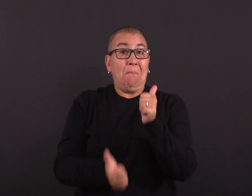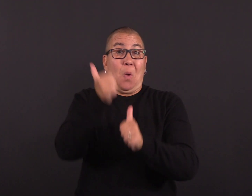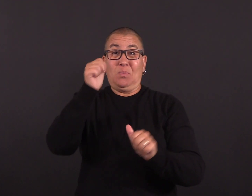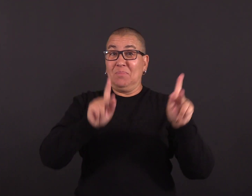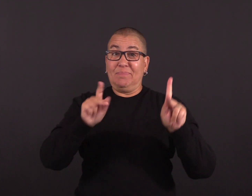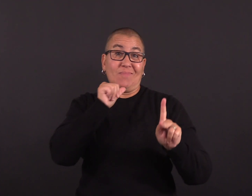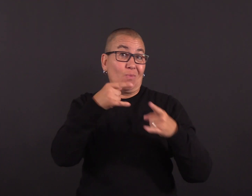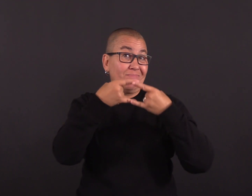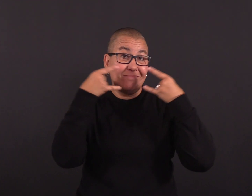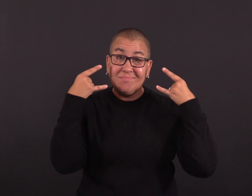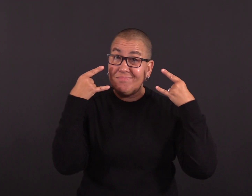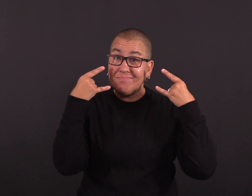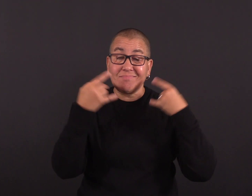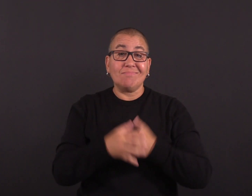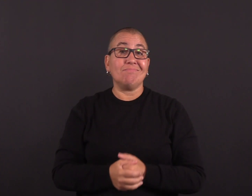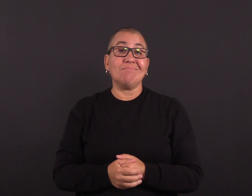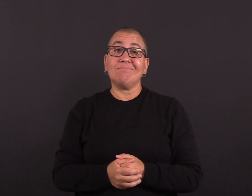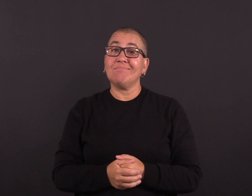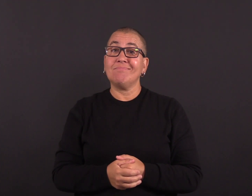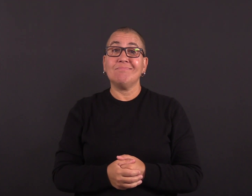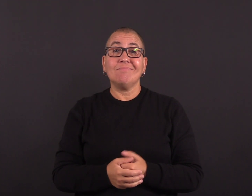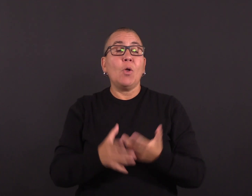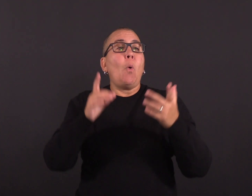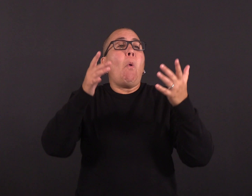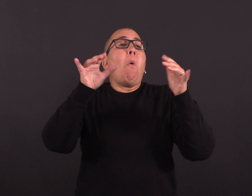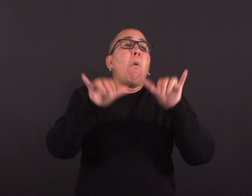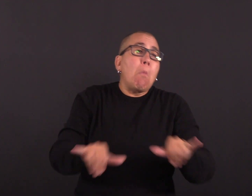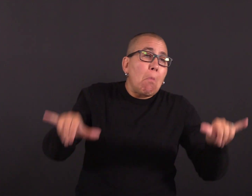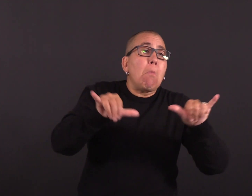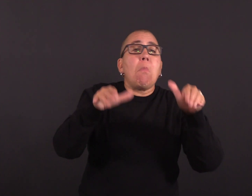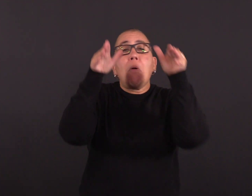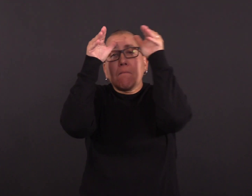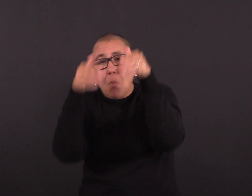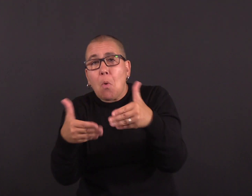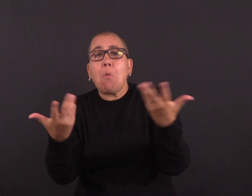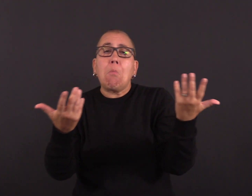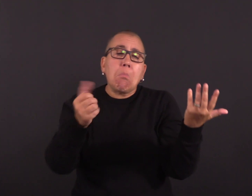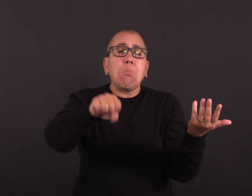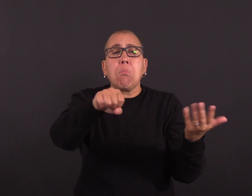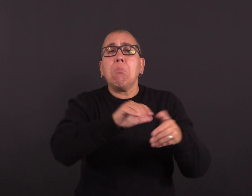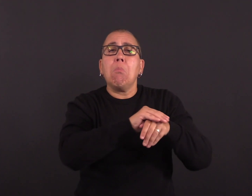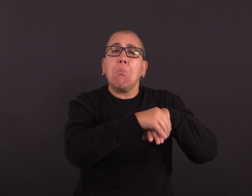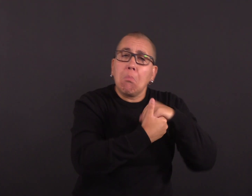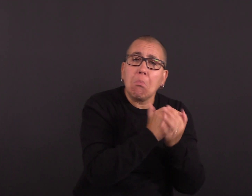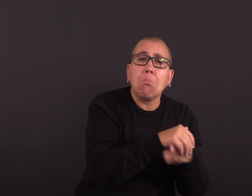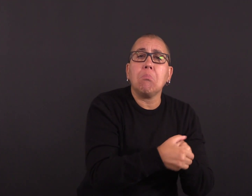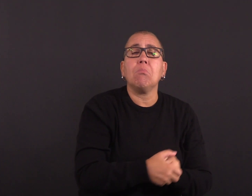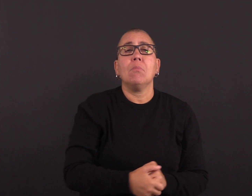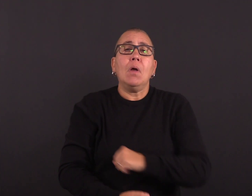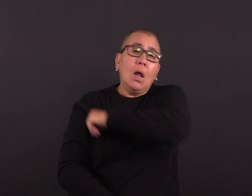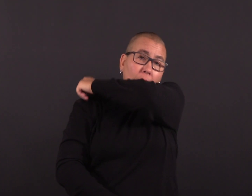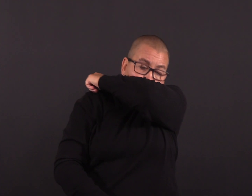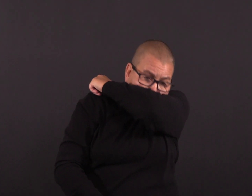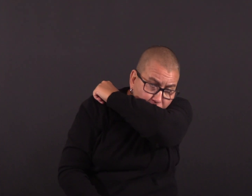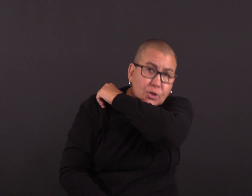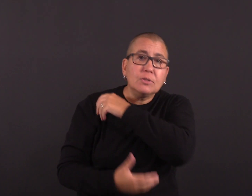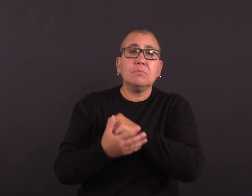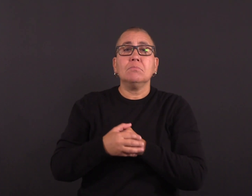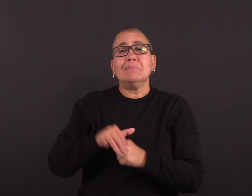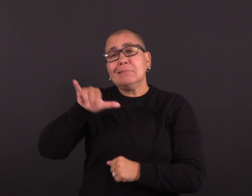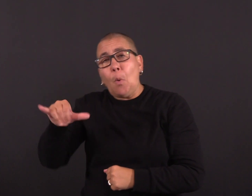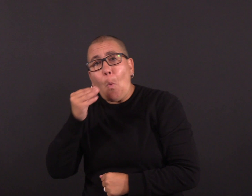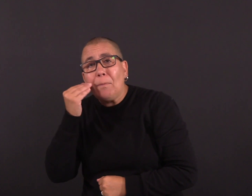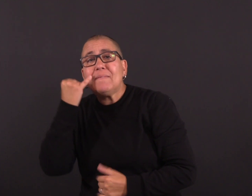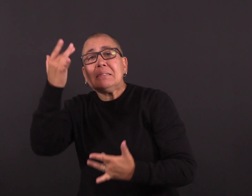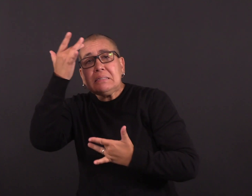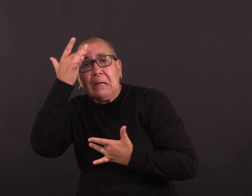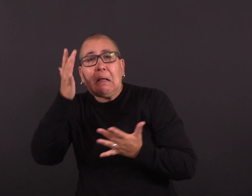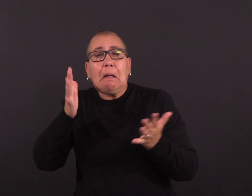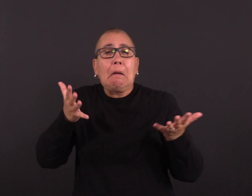your doctor about the need to add a mask to you individually to help prevent exposure,” she said.